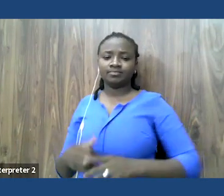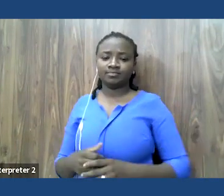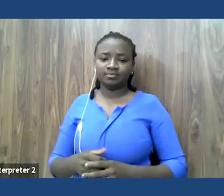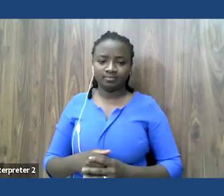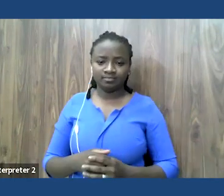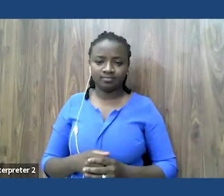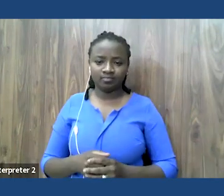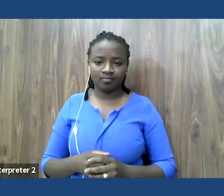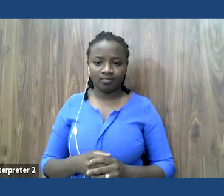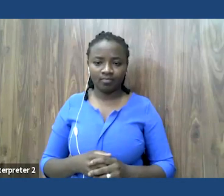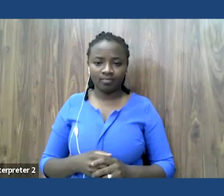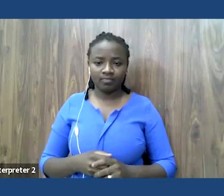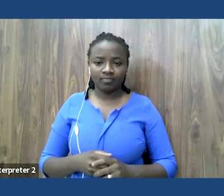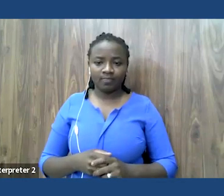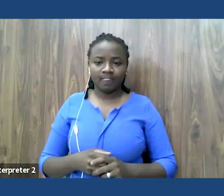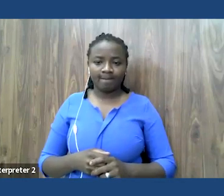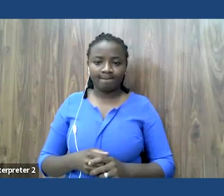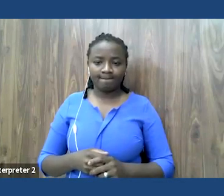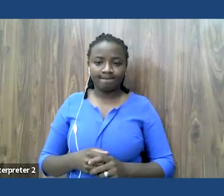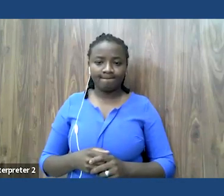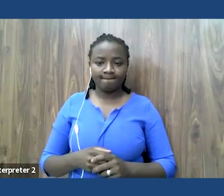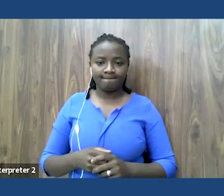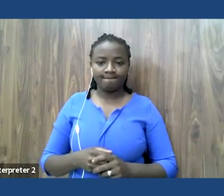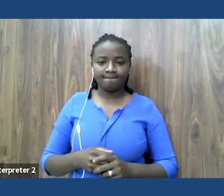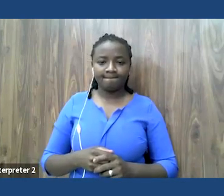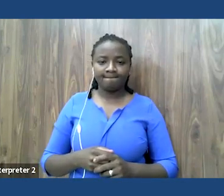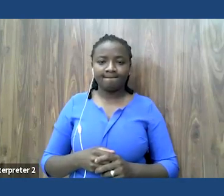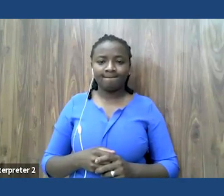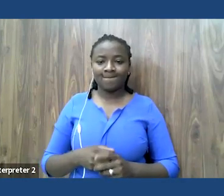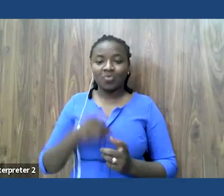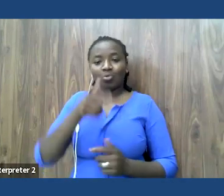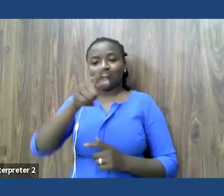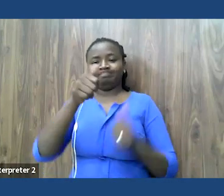have. I wanted to echo, that really resonated with me.